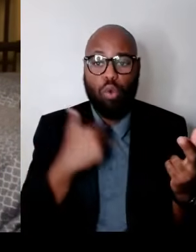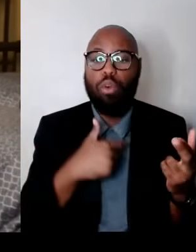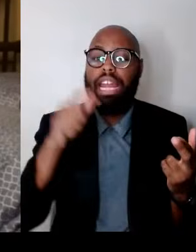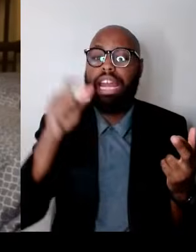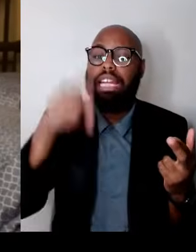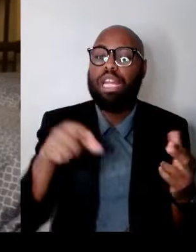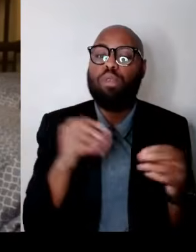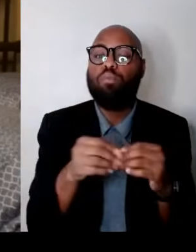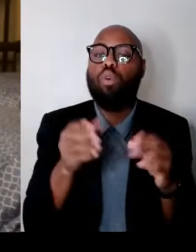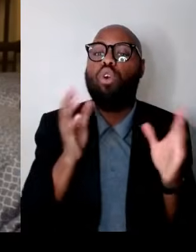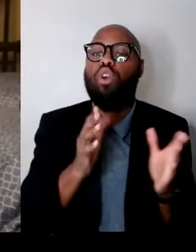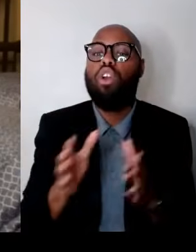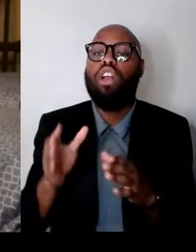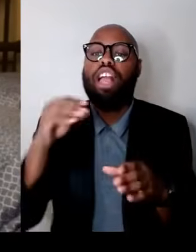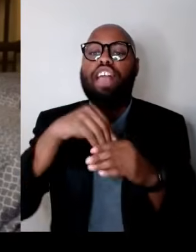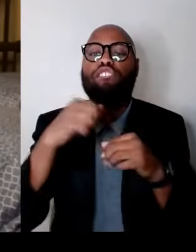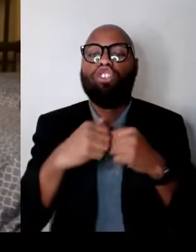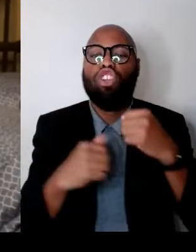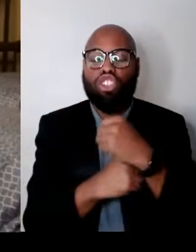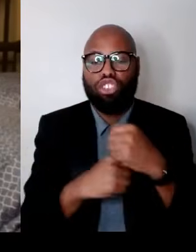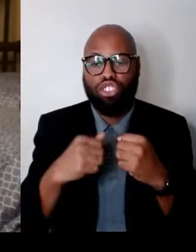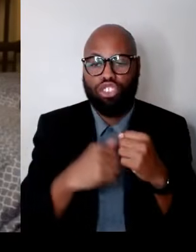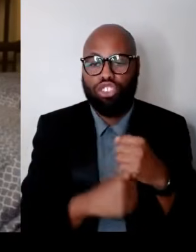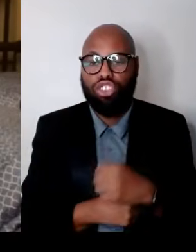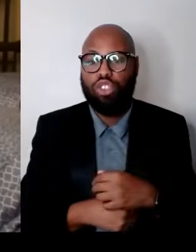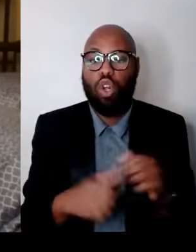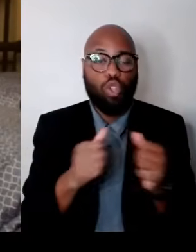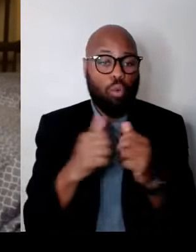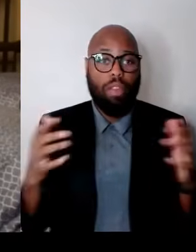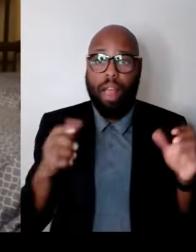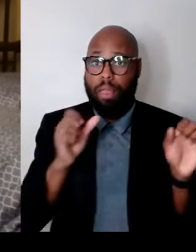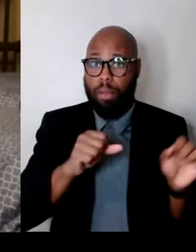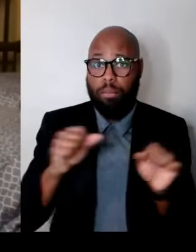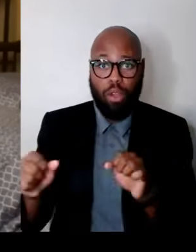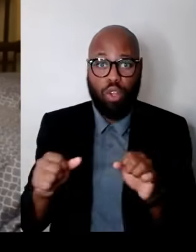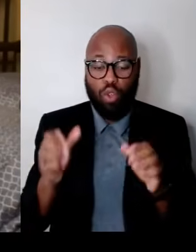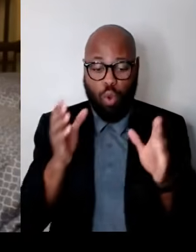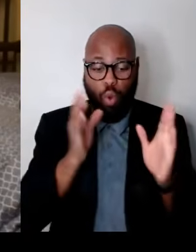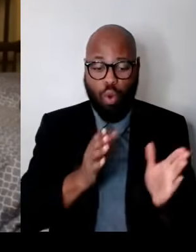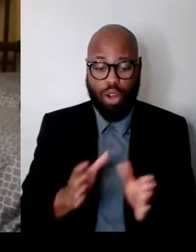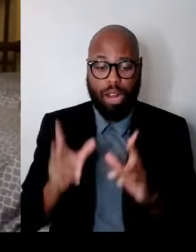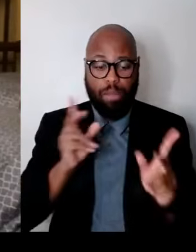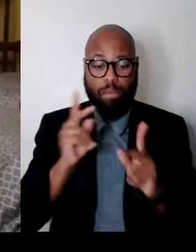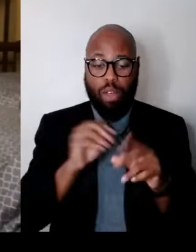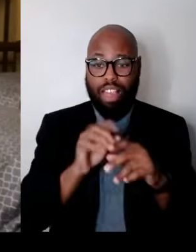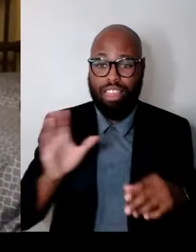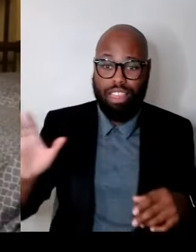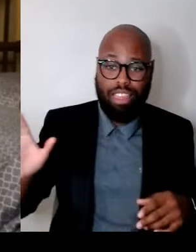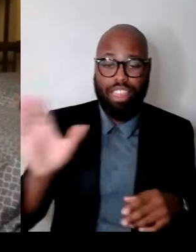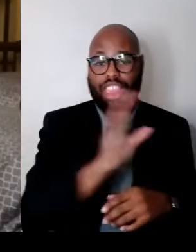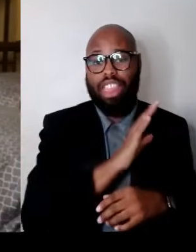And without the ability to organize people in their neighborhoods, in their schools,